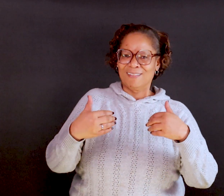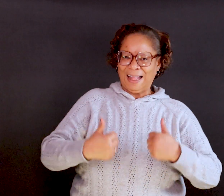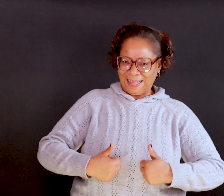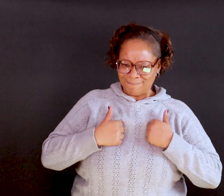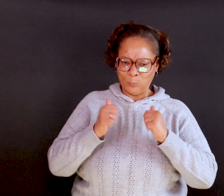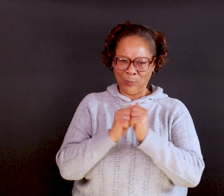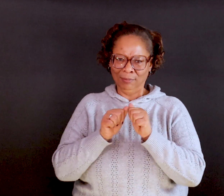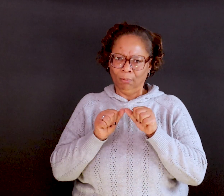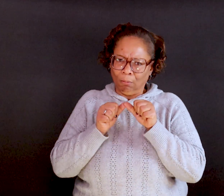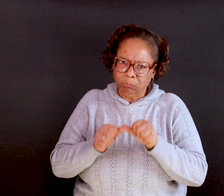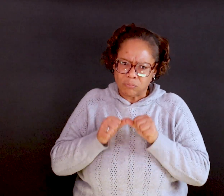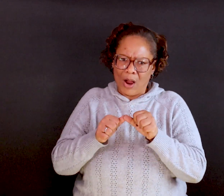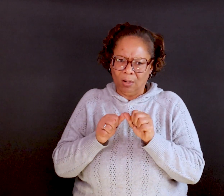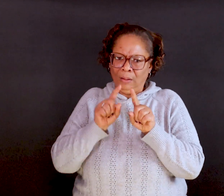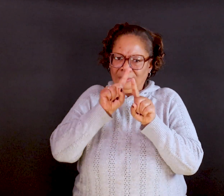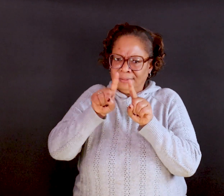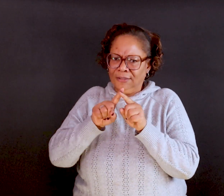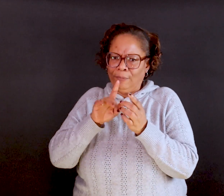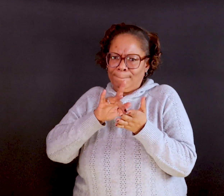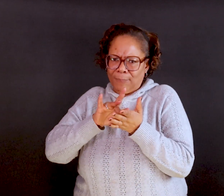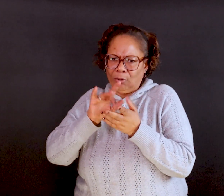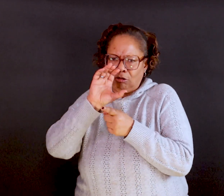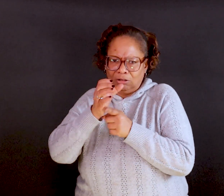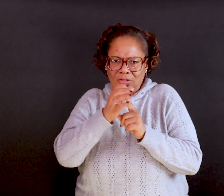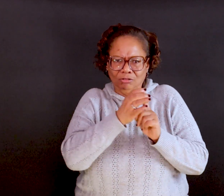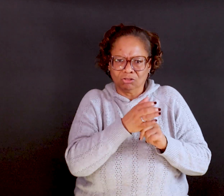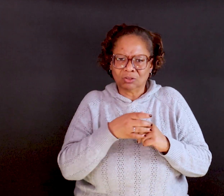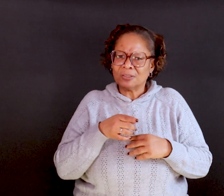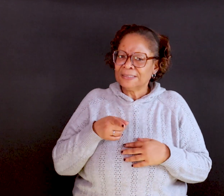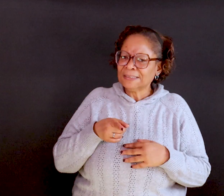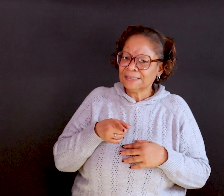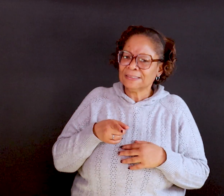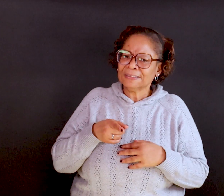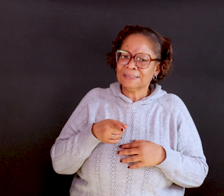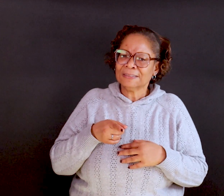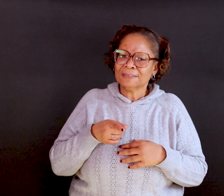and live with a chronic medical condition.